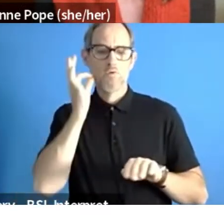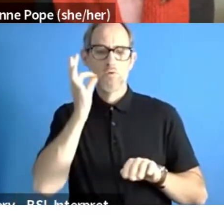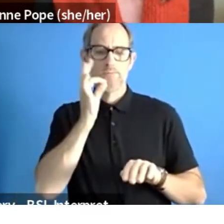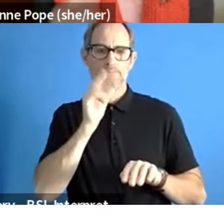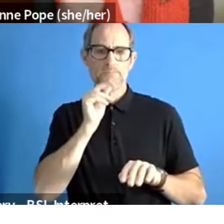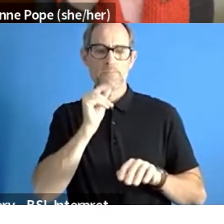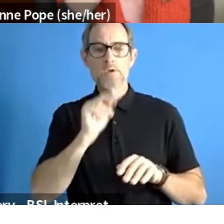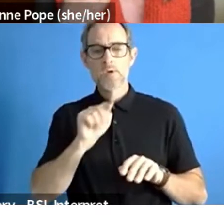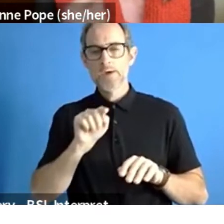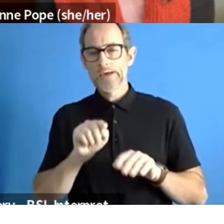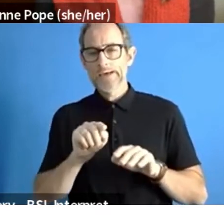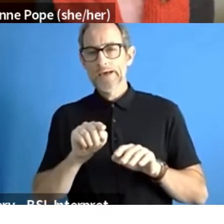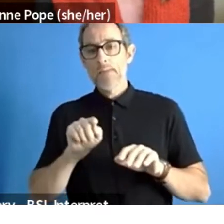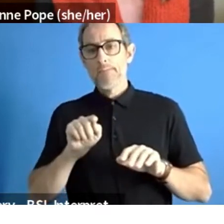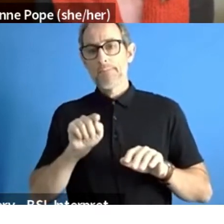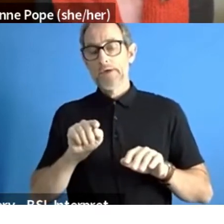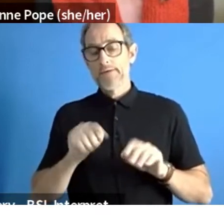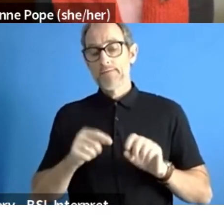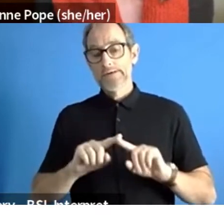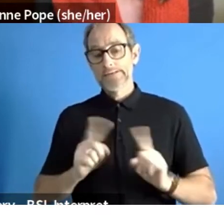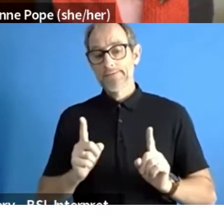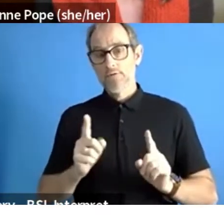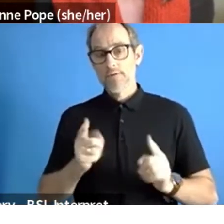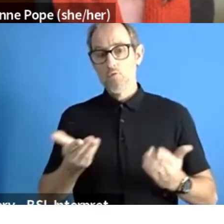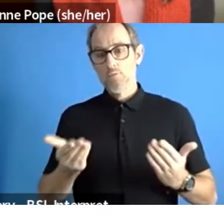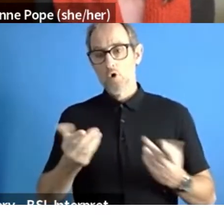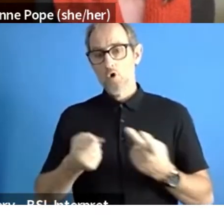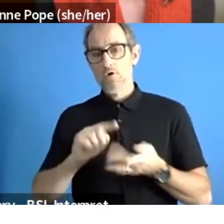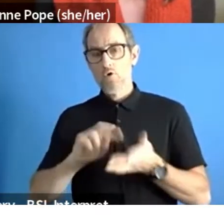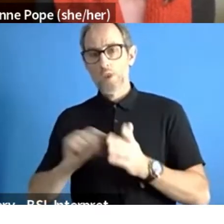The key difference compared with other organisations that